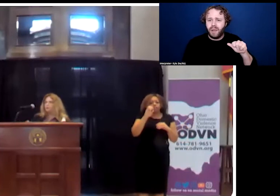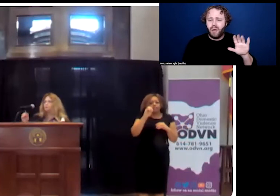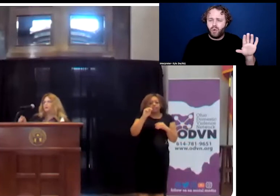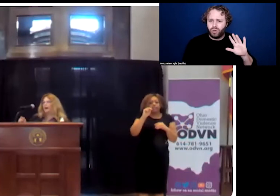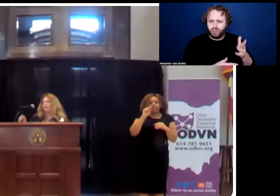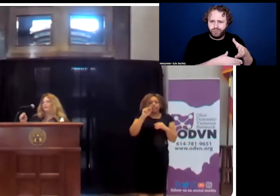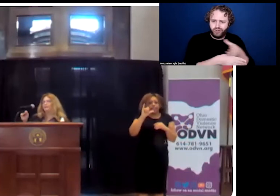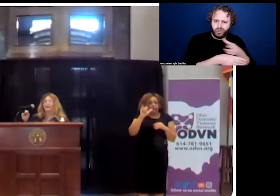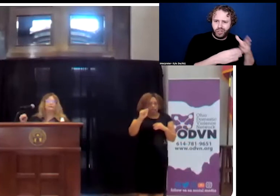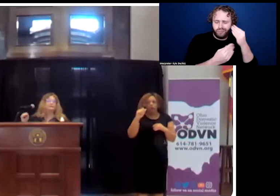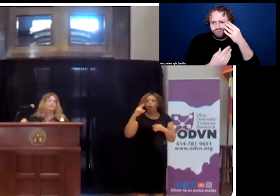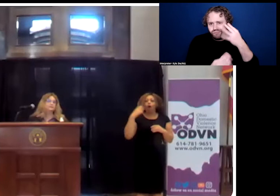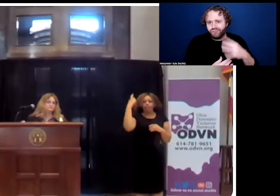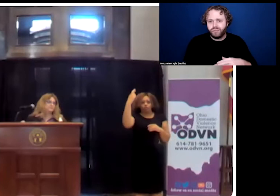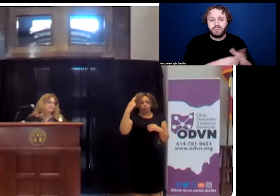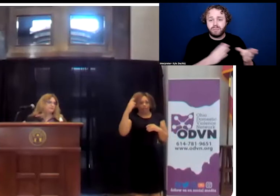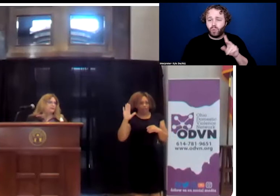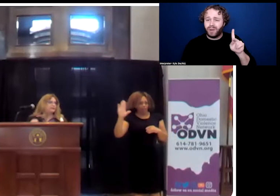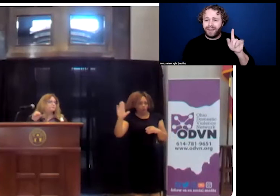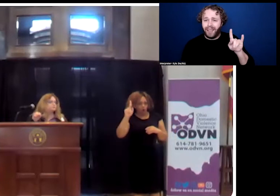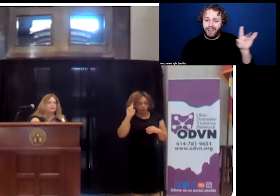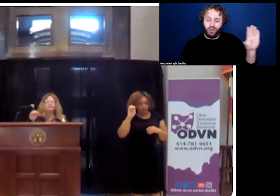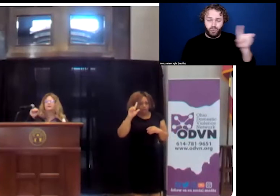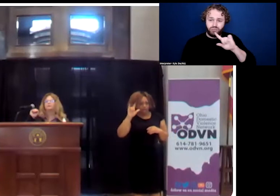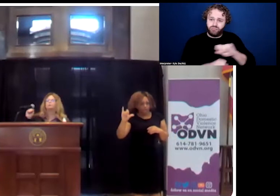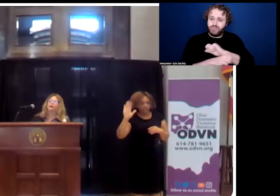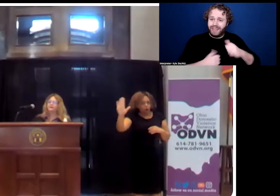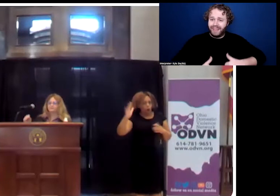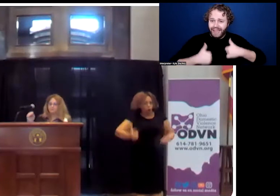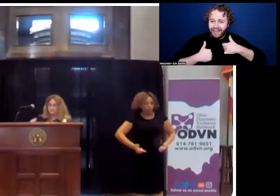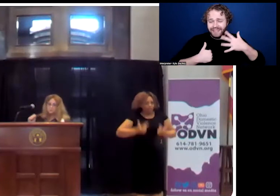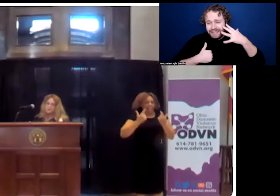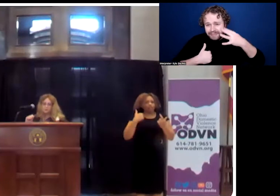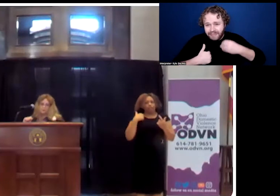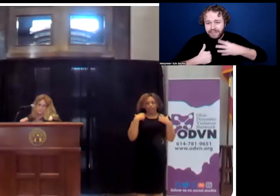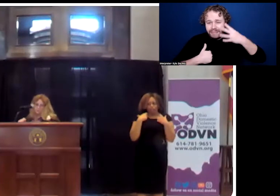or the reality that Kellie lives and had the strength and the grace to give us a window into?